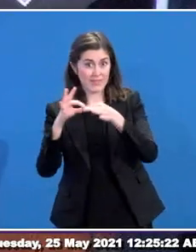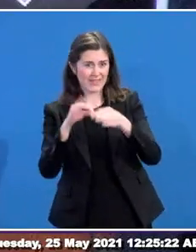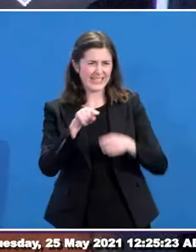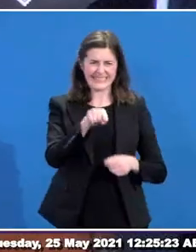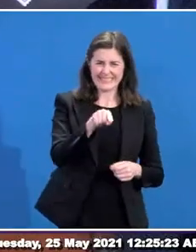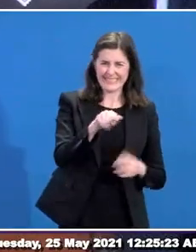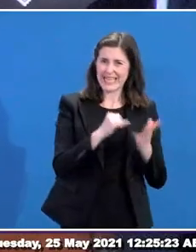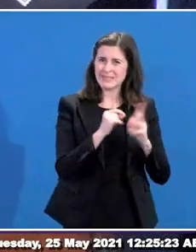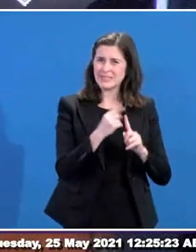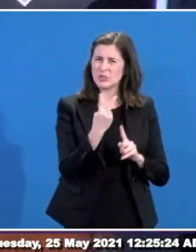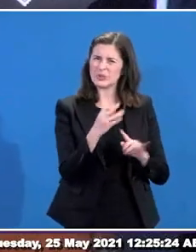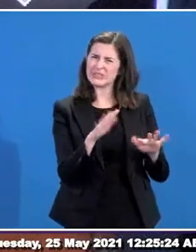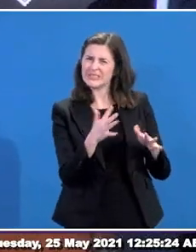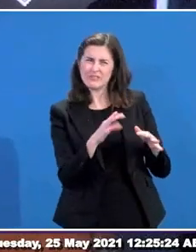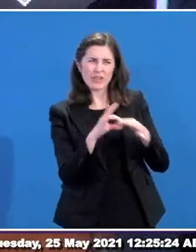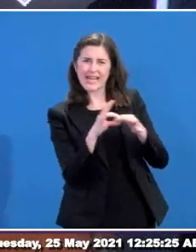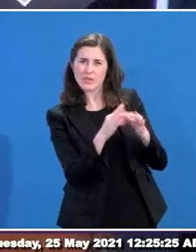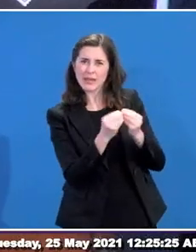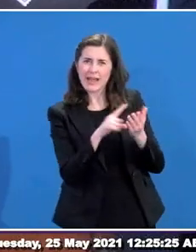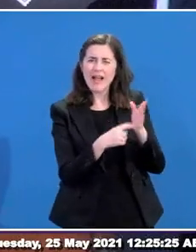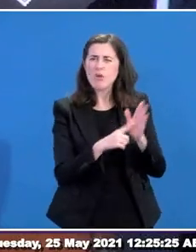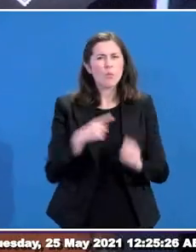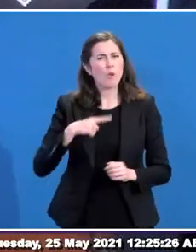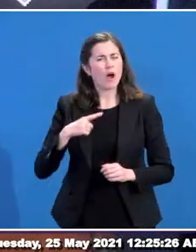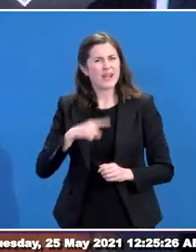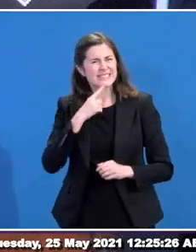So what was the nature of those observations?